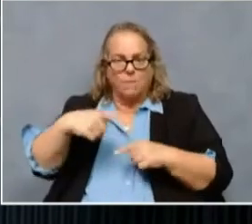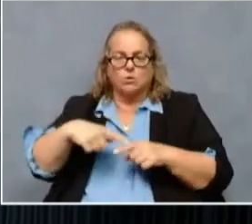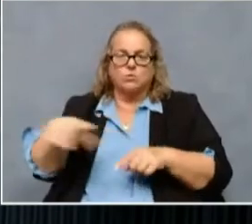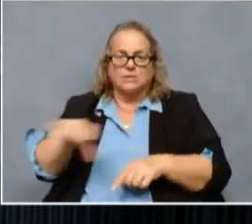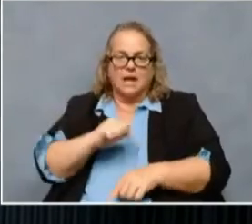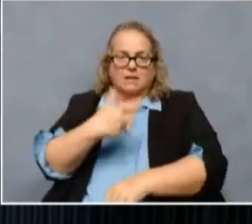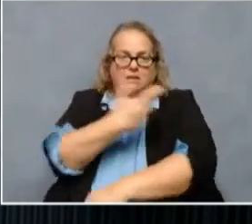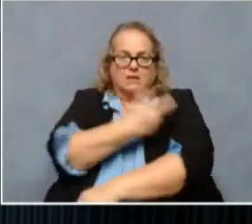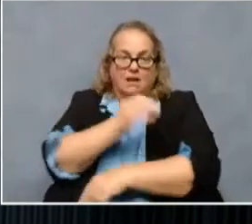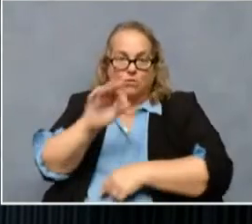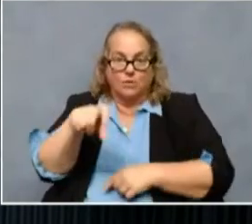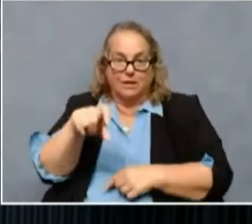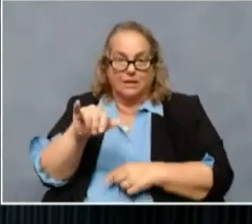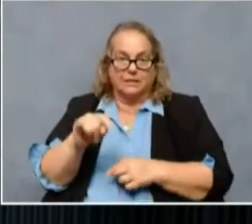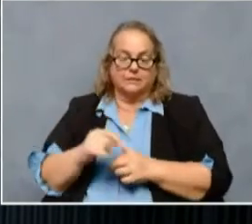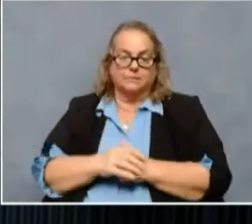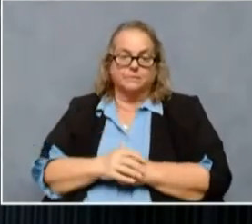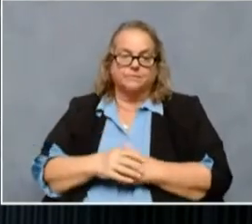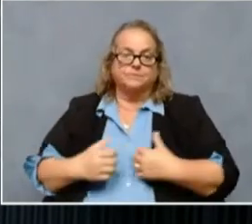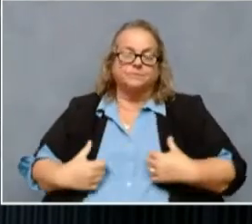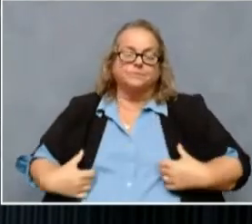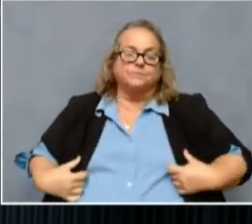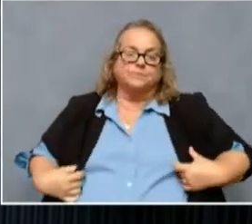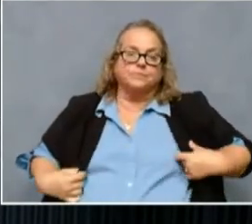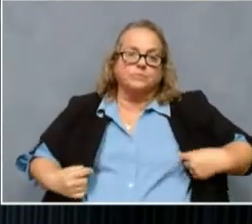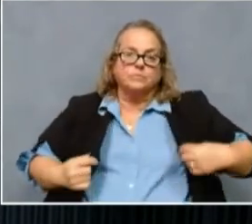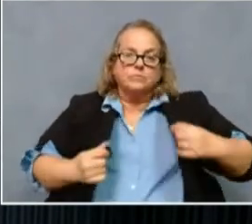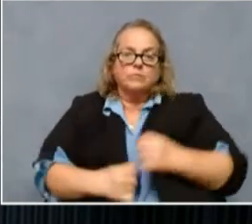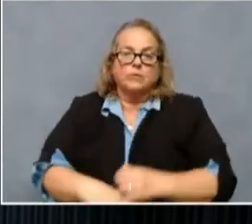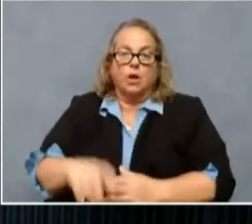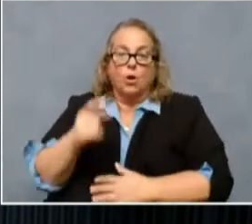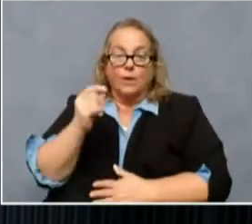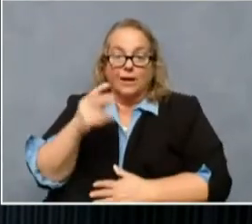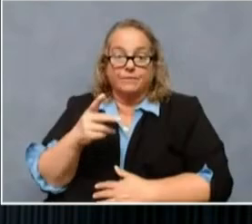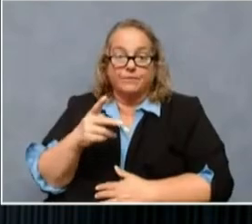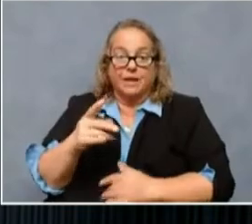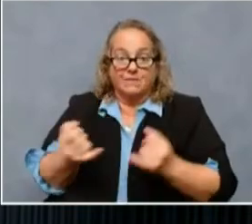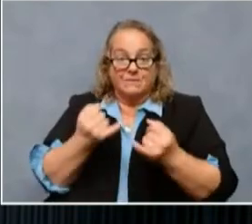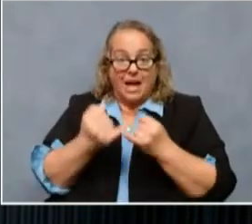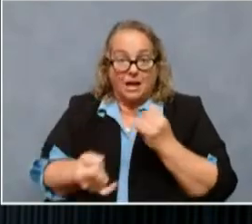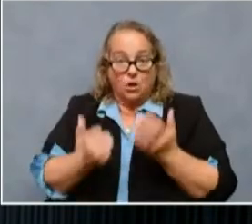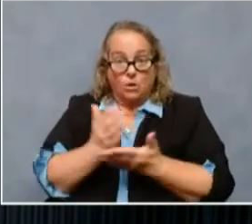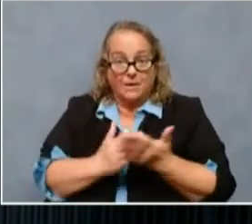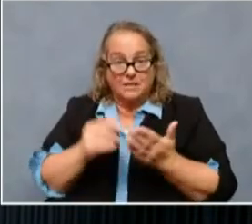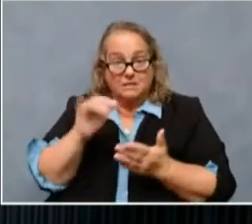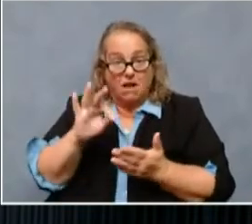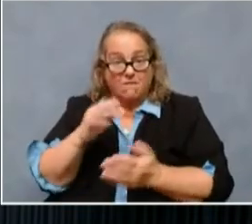All right. Final piece on vaccines is we do have enough information now to